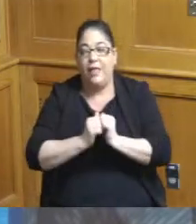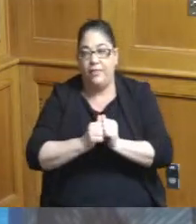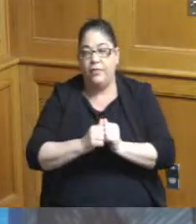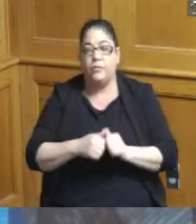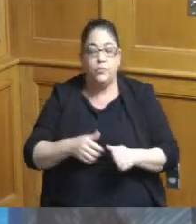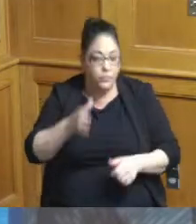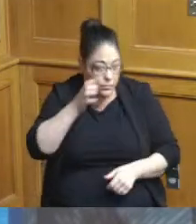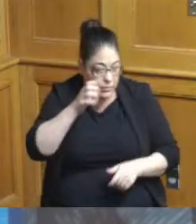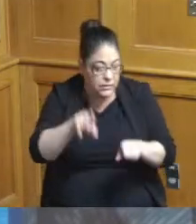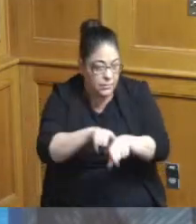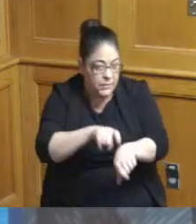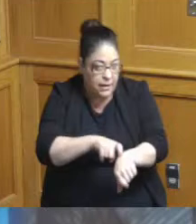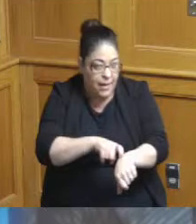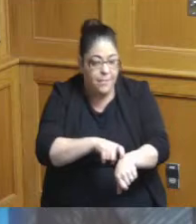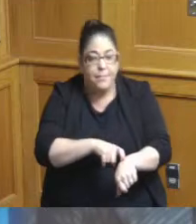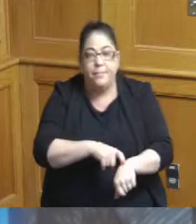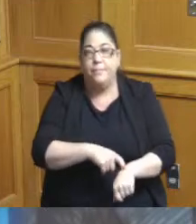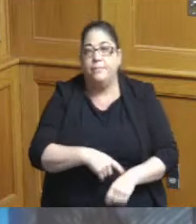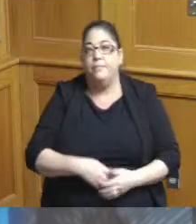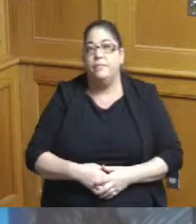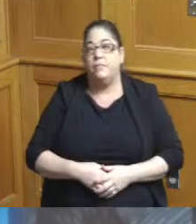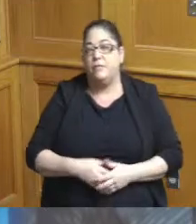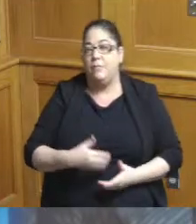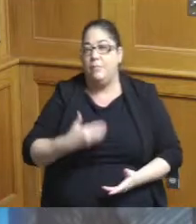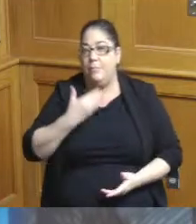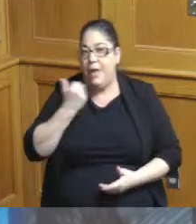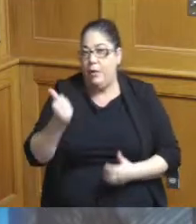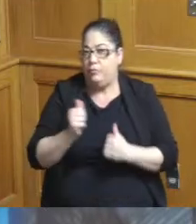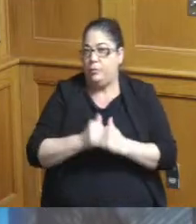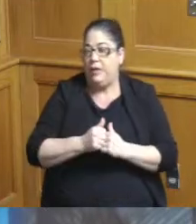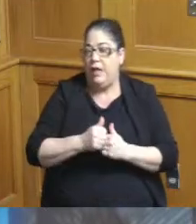opposed to doing that separately that doing that jointly May might make sense I just offer that